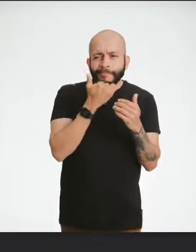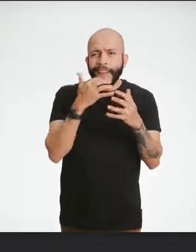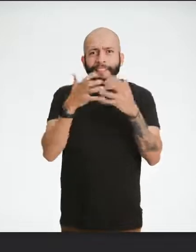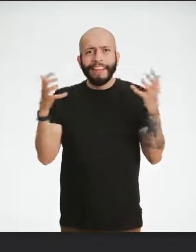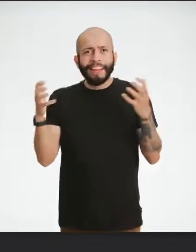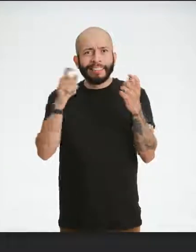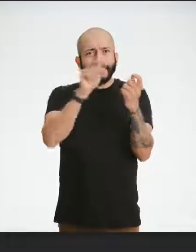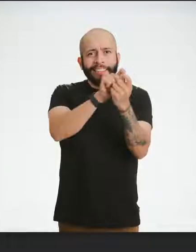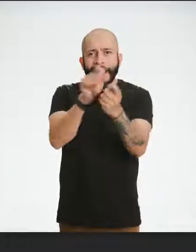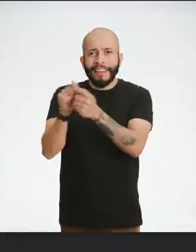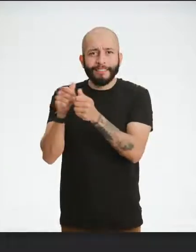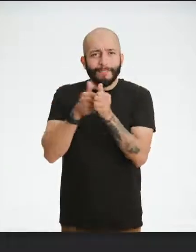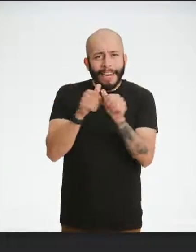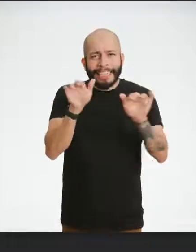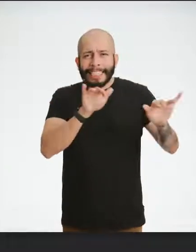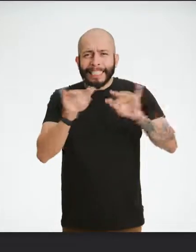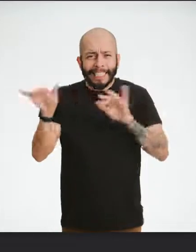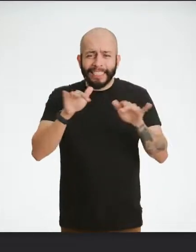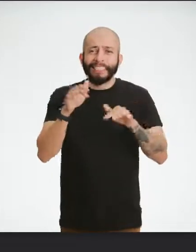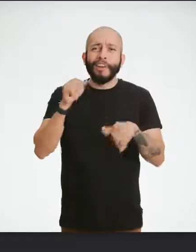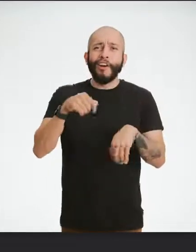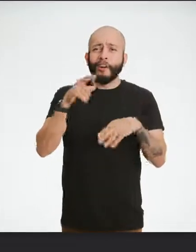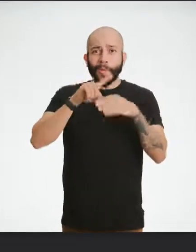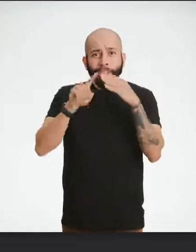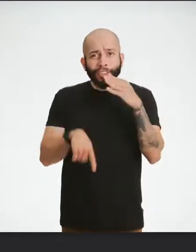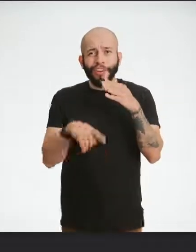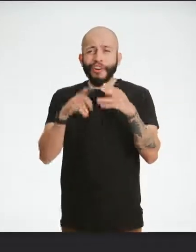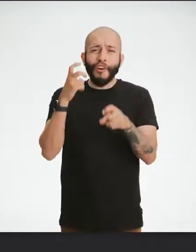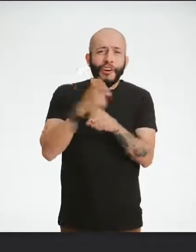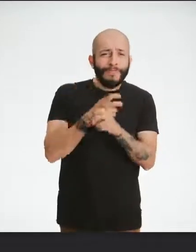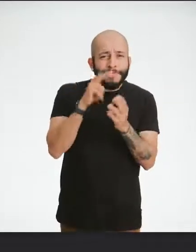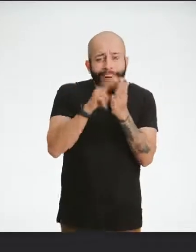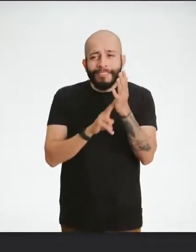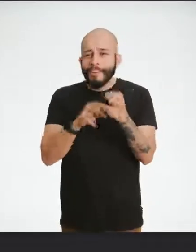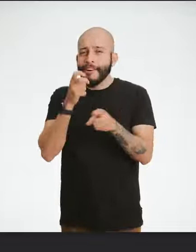And the resulting code– it's hard to read and modify.